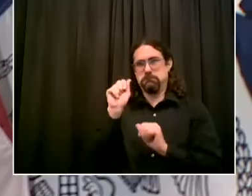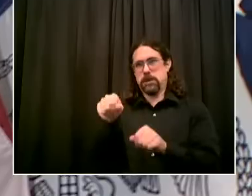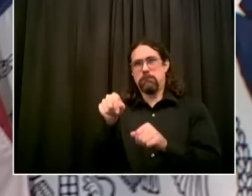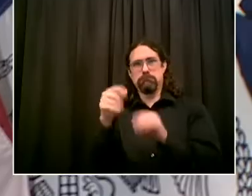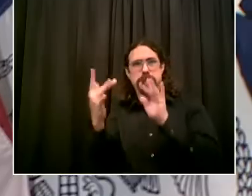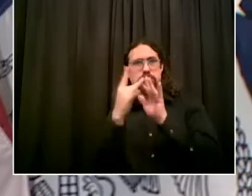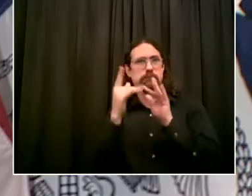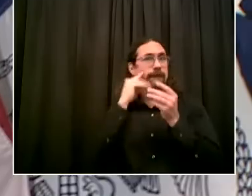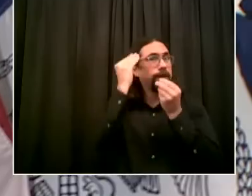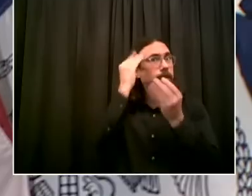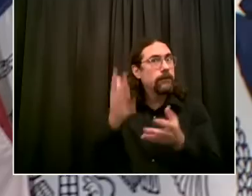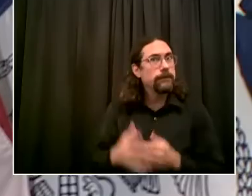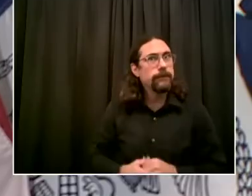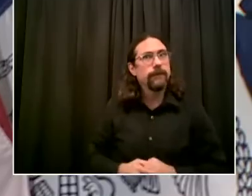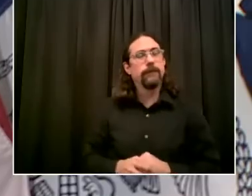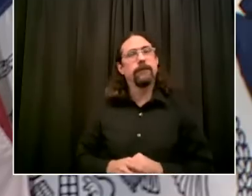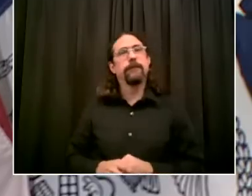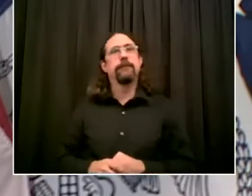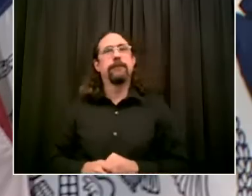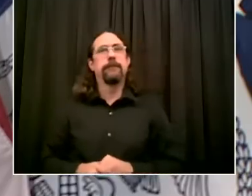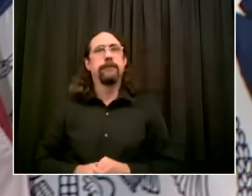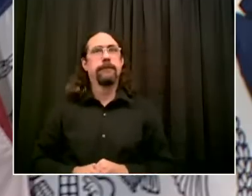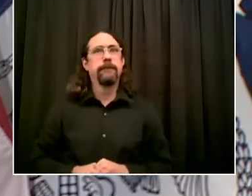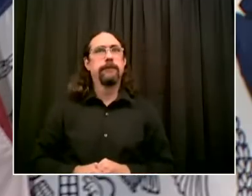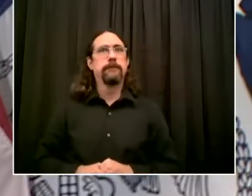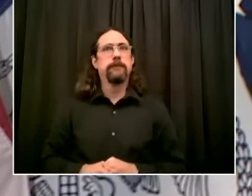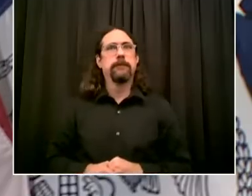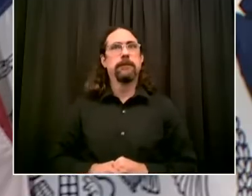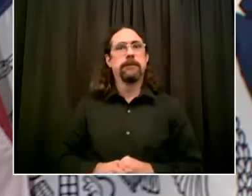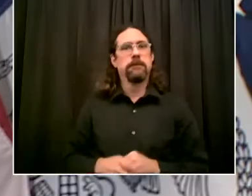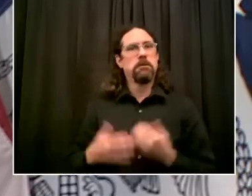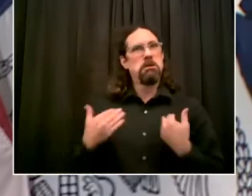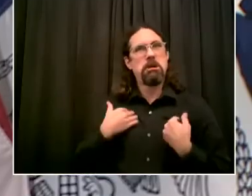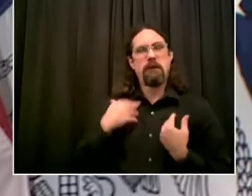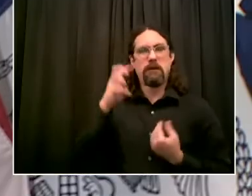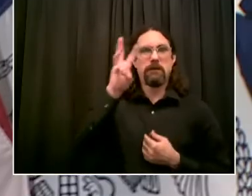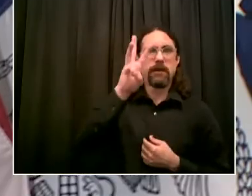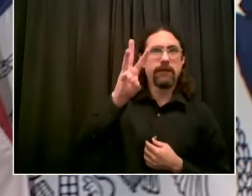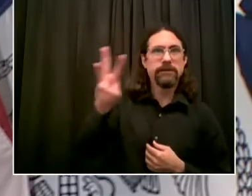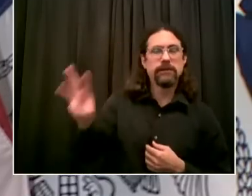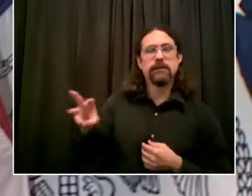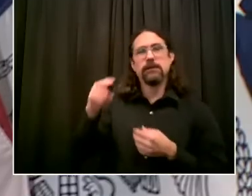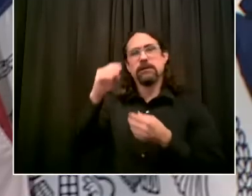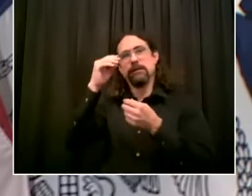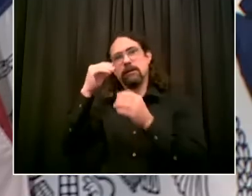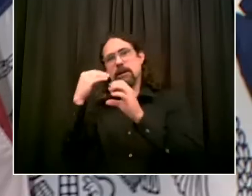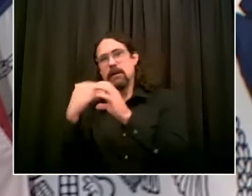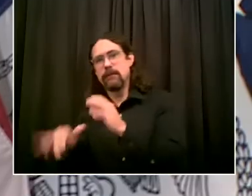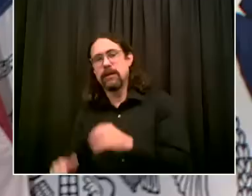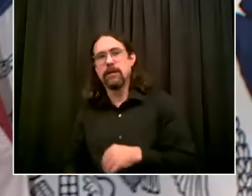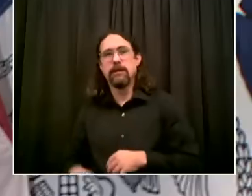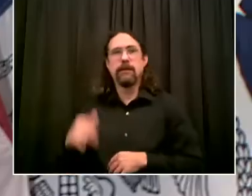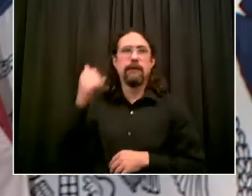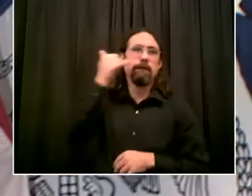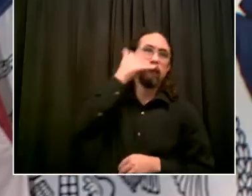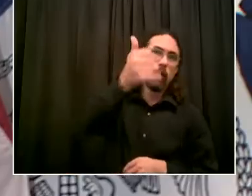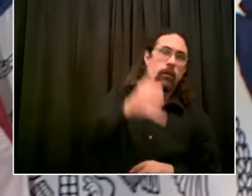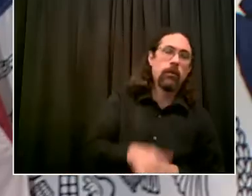COMMISSIONER SAYS THERE LLOTS OF SOLUTIONS AS WELL. LET'S HOPE THAT THTHE SMALL BUSINESS SERVICES CAN PROVIVIDE.